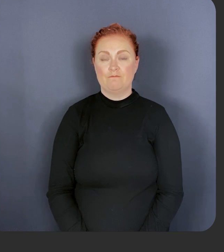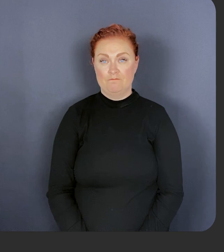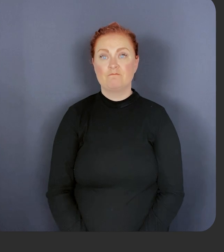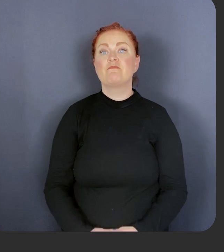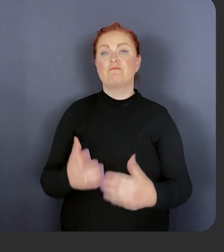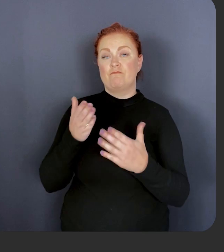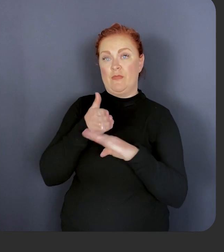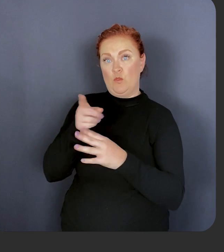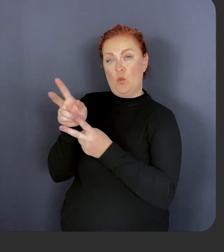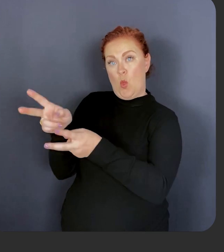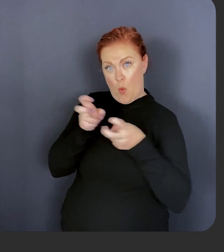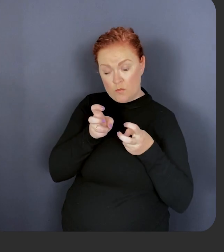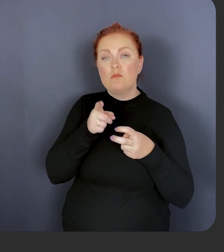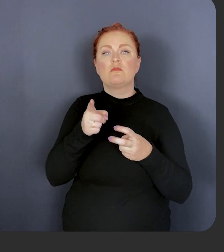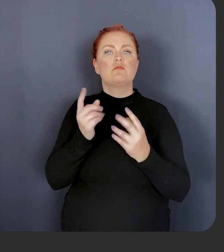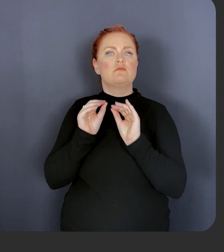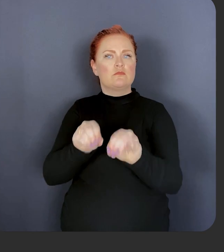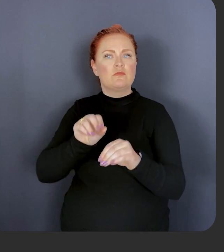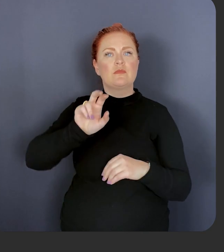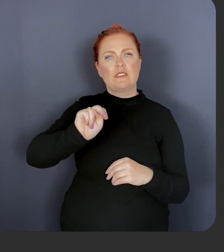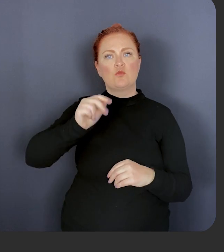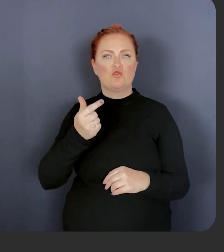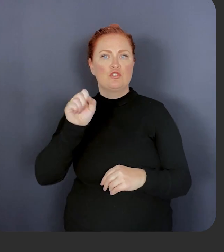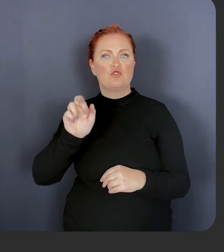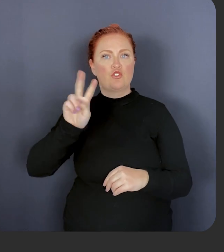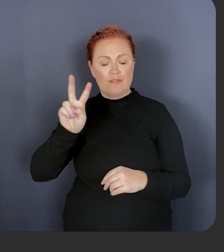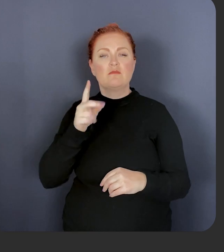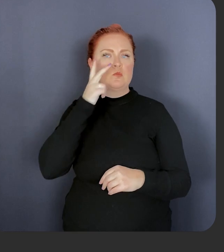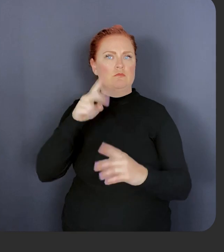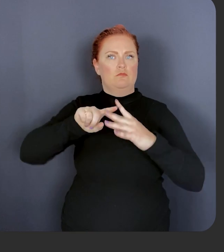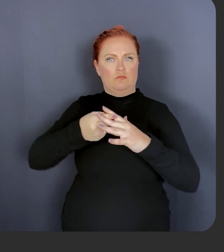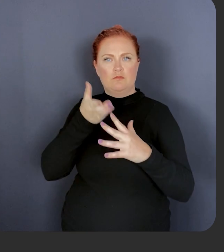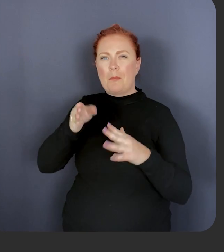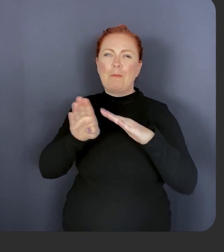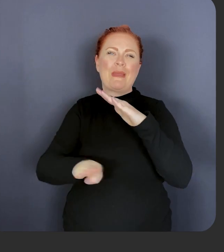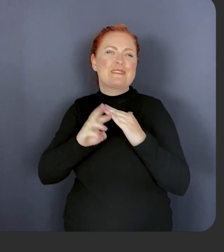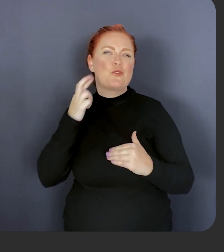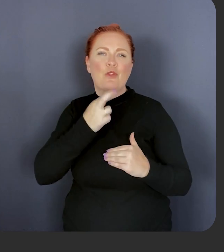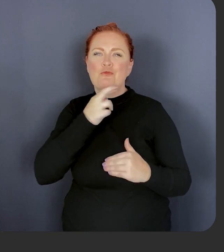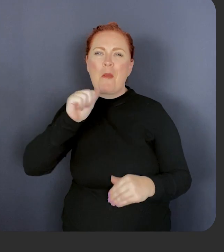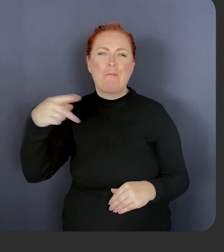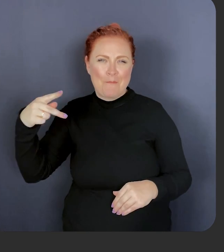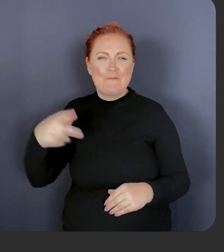Once we clone, install an ng serve, and you'll see your starting point is a basic restaurant app designed for this codelab.